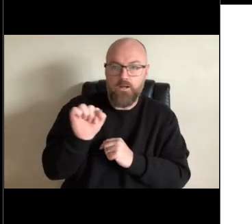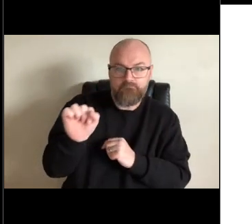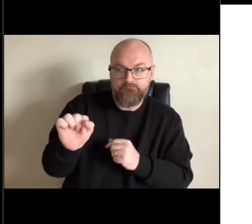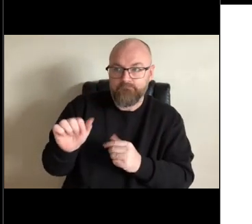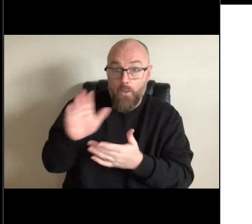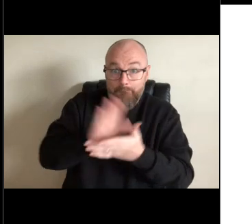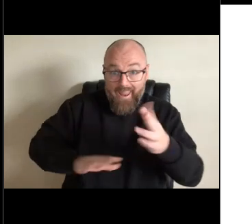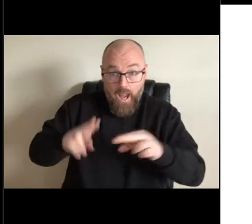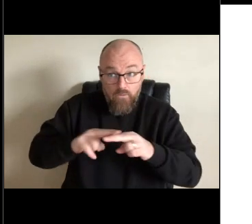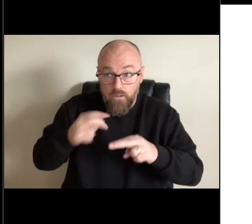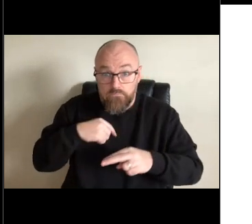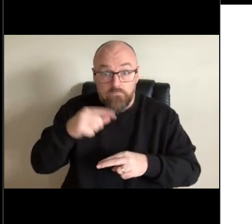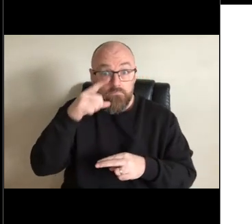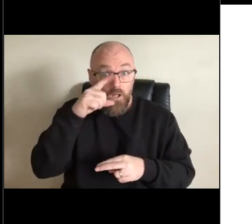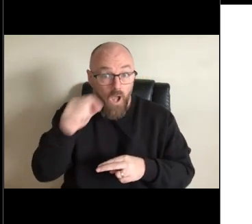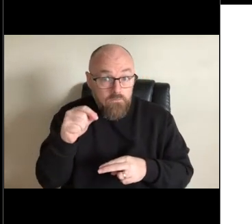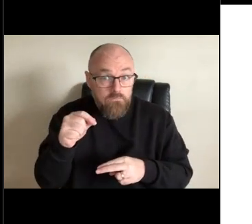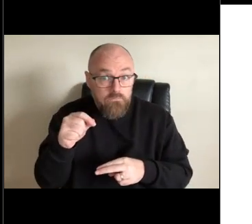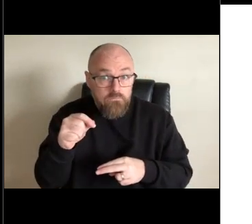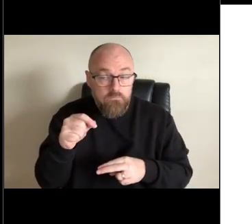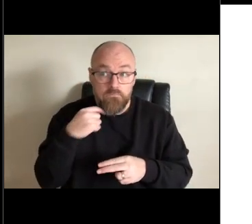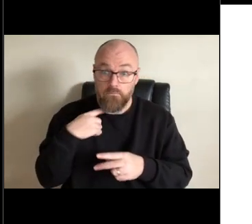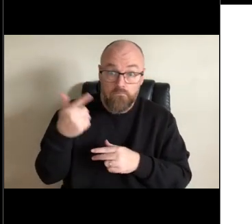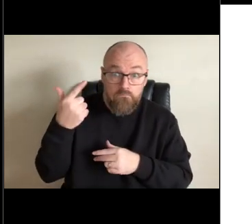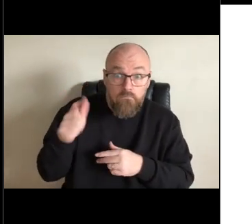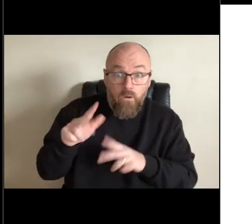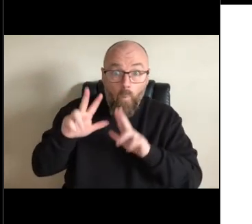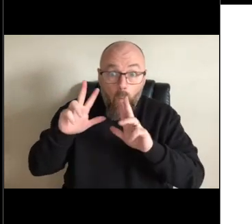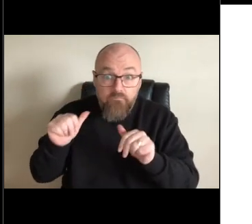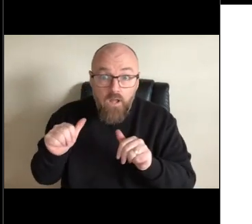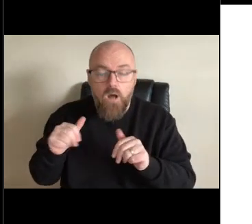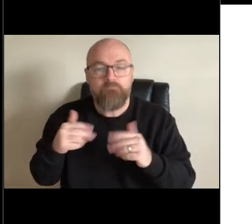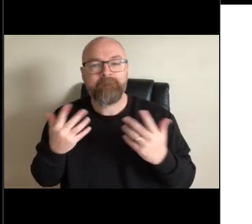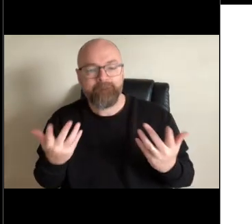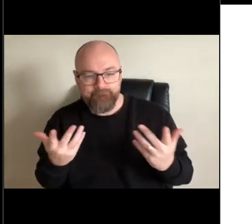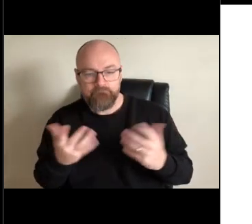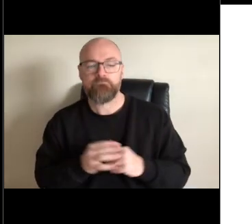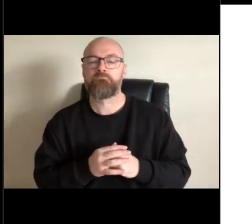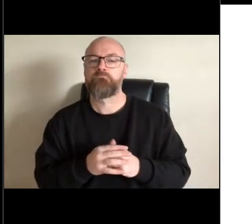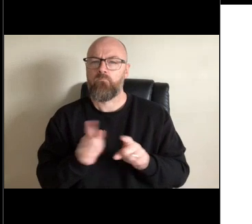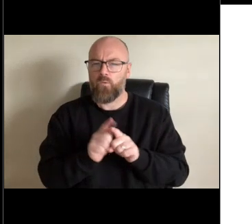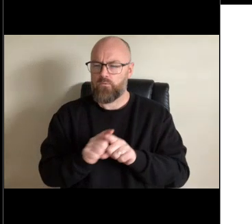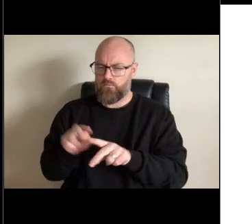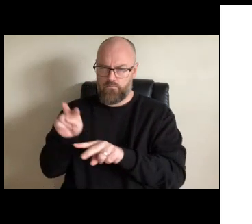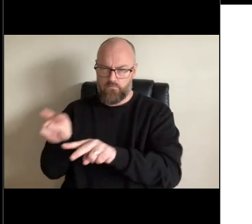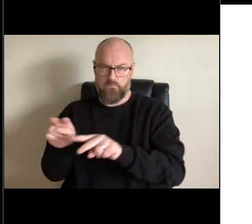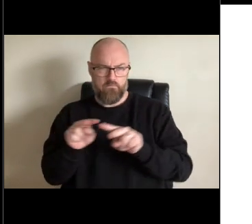for the needs of the child an examination of the benefit of the relationship for the child with the